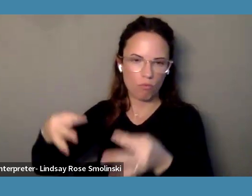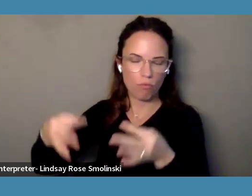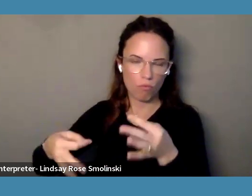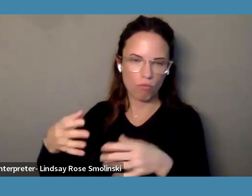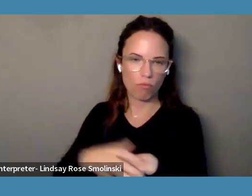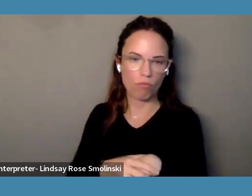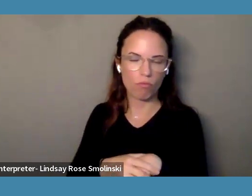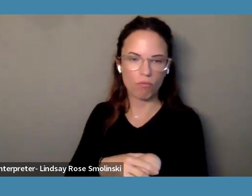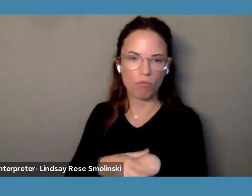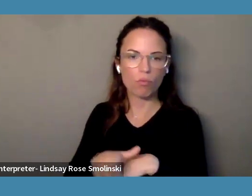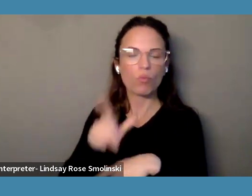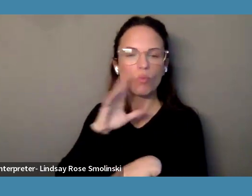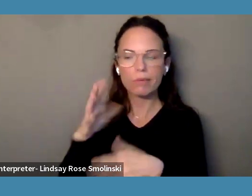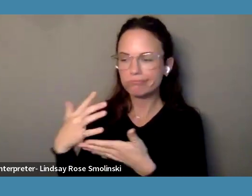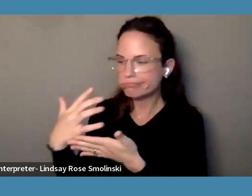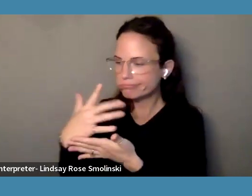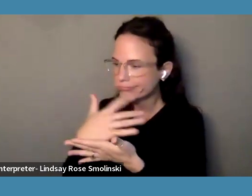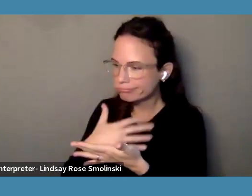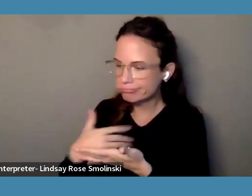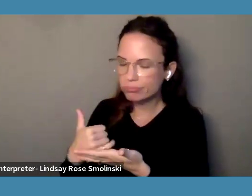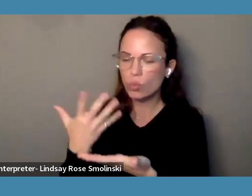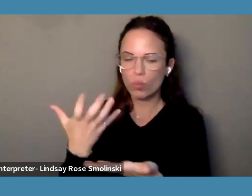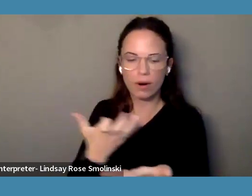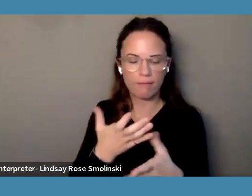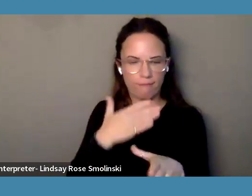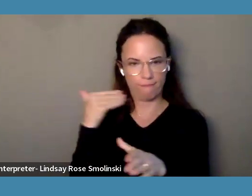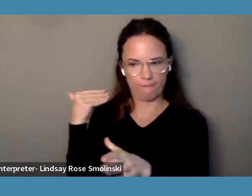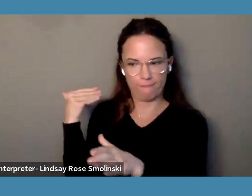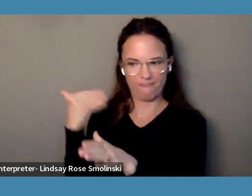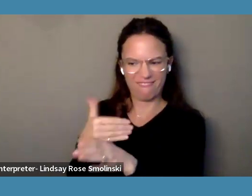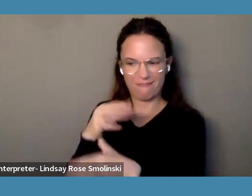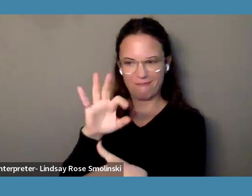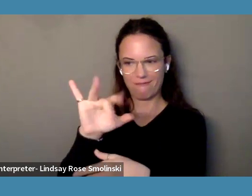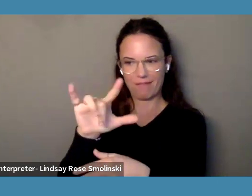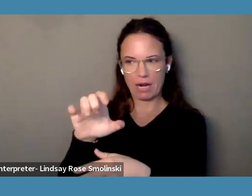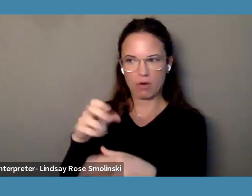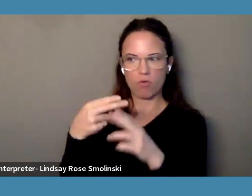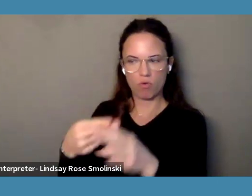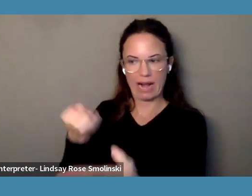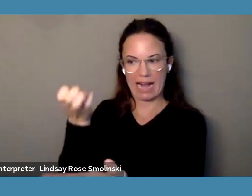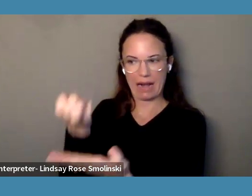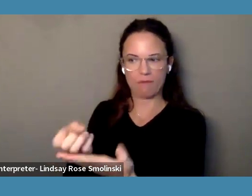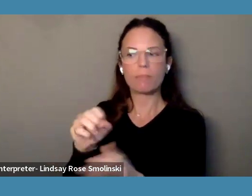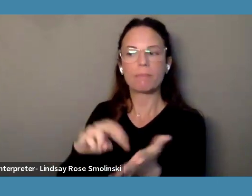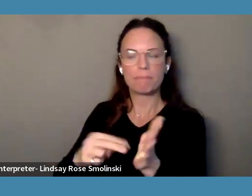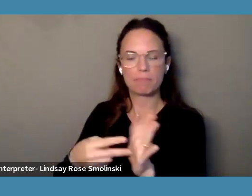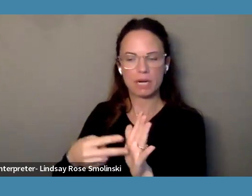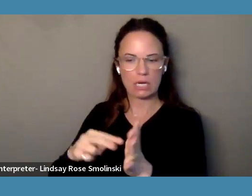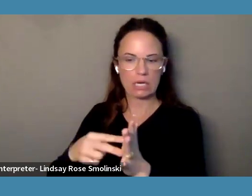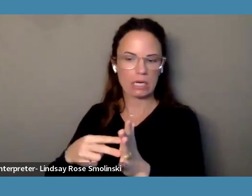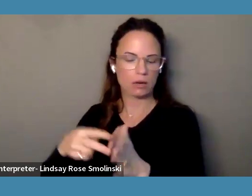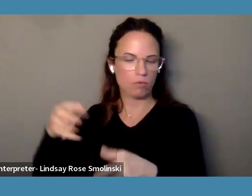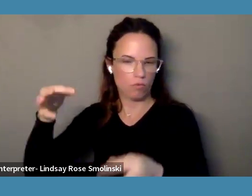You'll gather the evidence, you will want to file it as evidence so that the hearing officer and the other party can review it